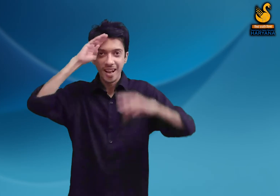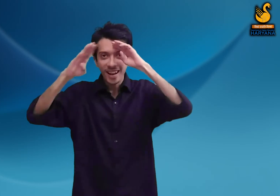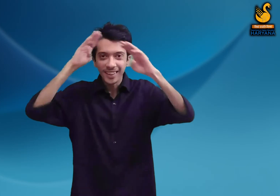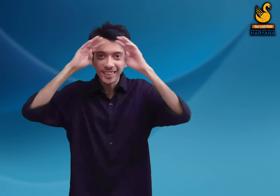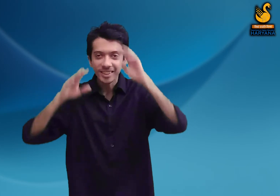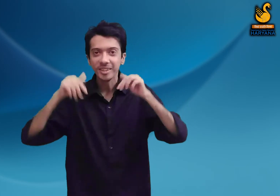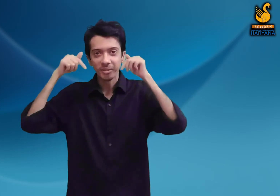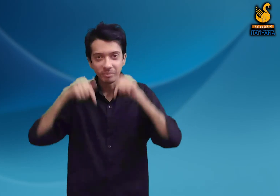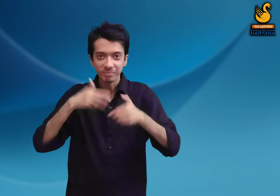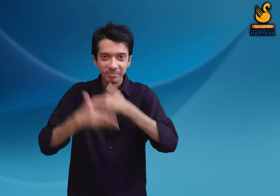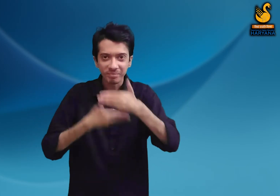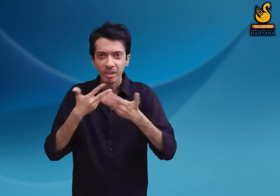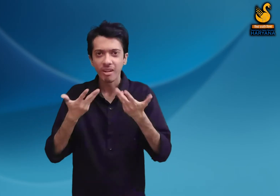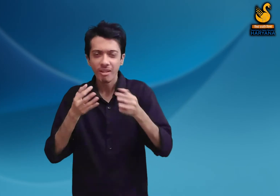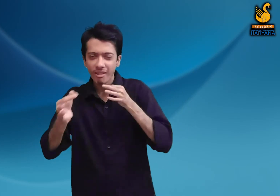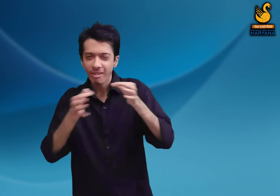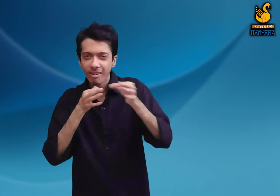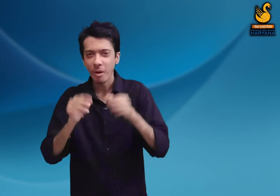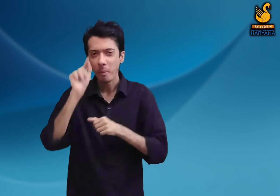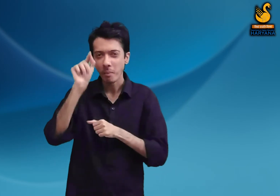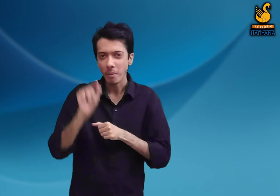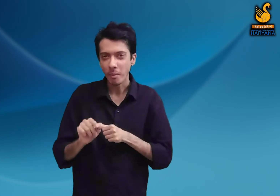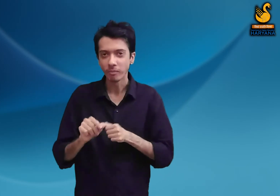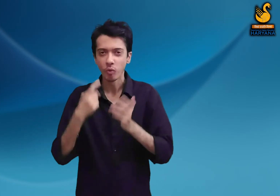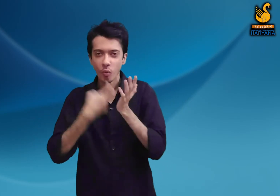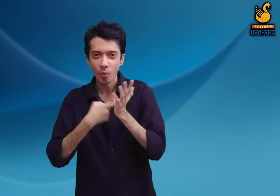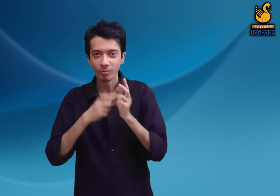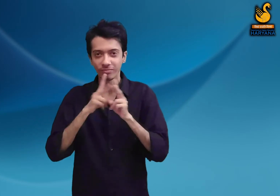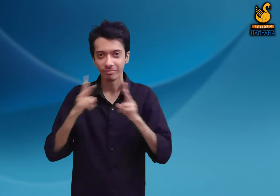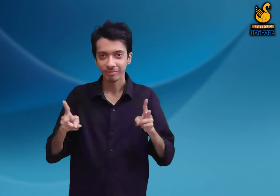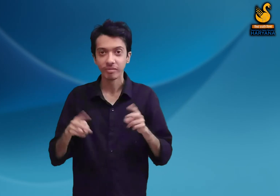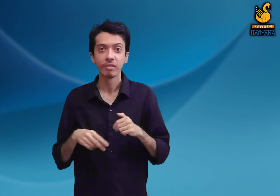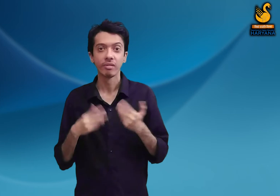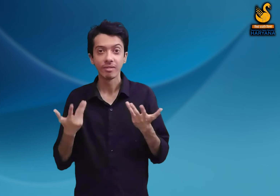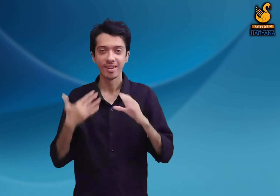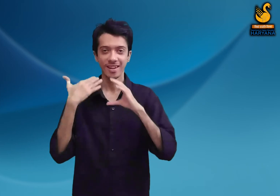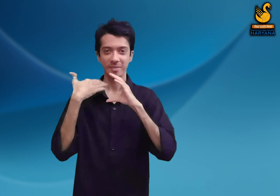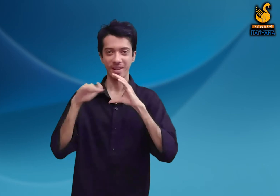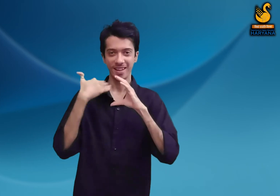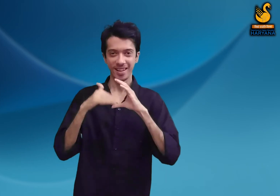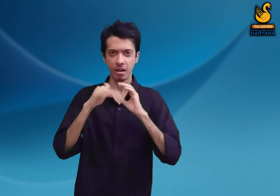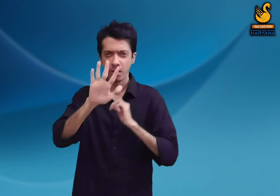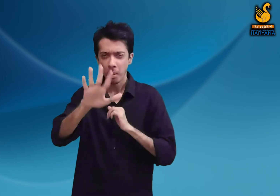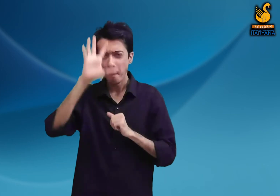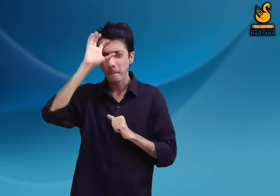Hello everyone Today, I'm going to teach you about the rules and steps of email writing.